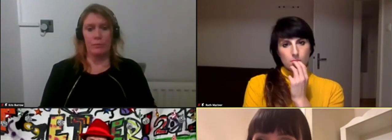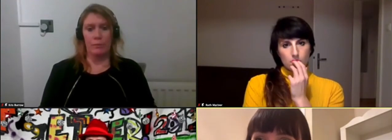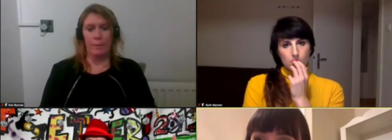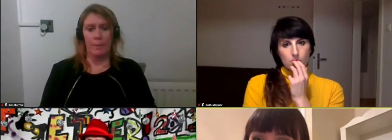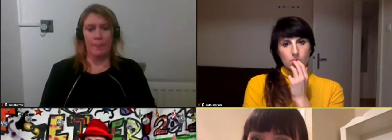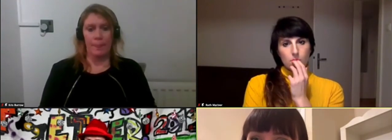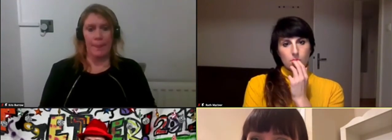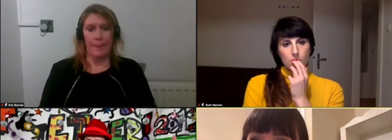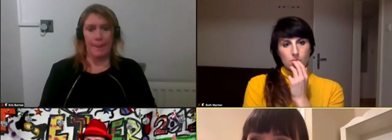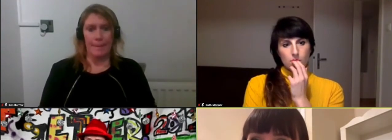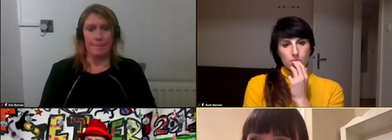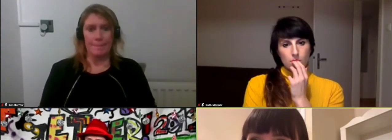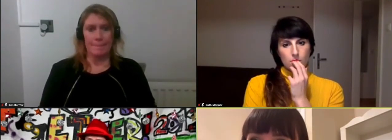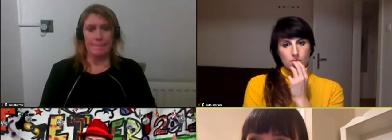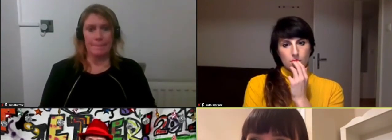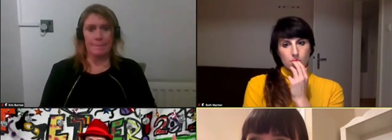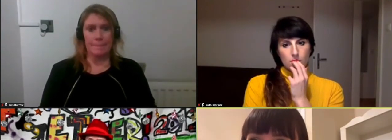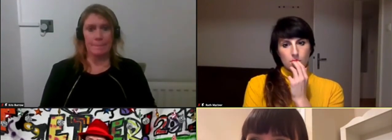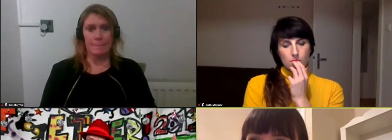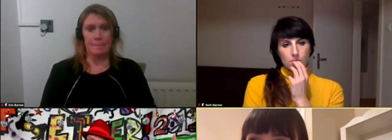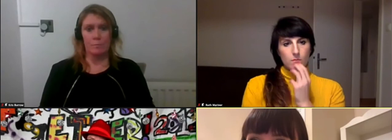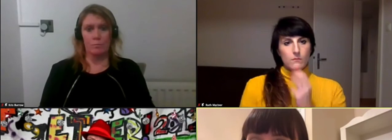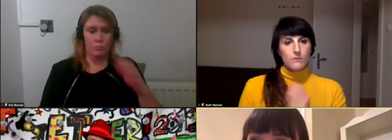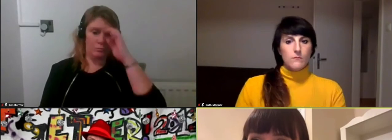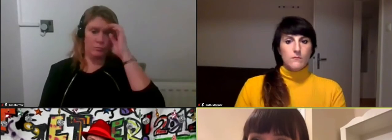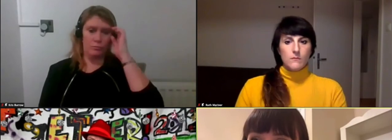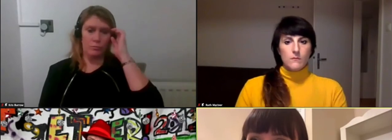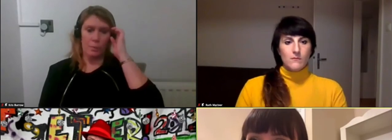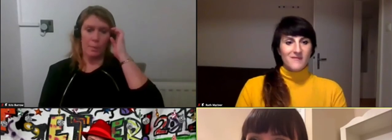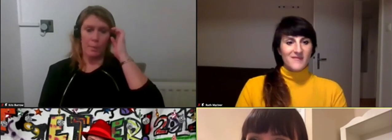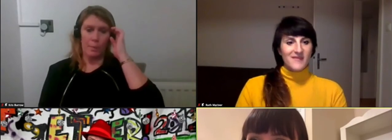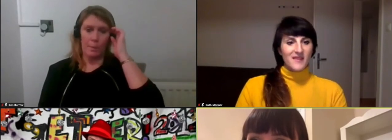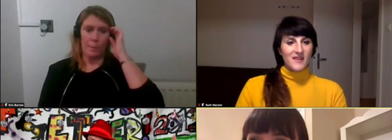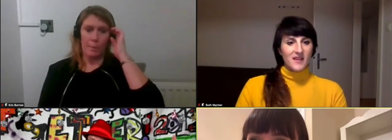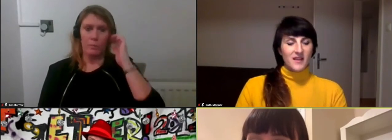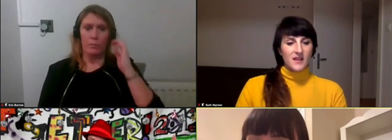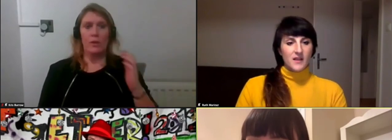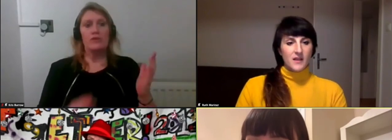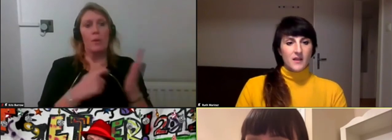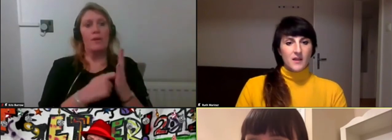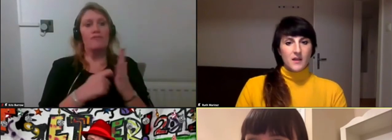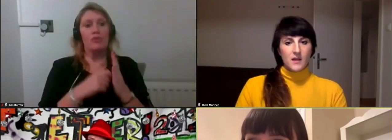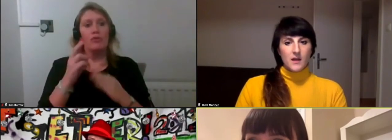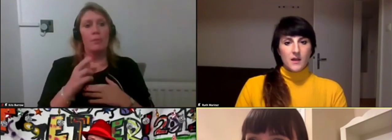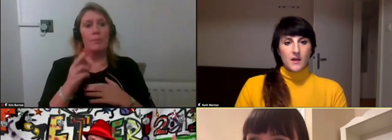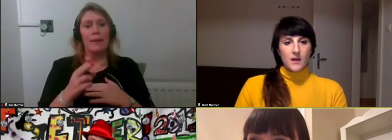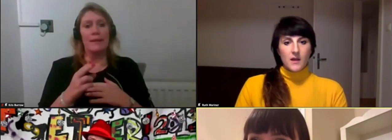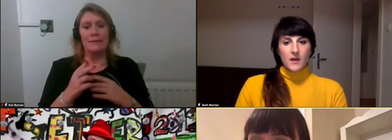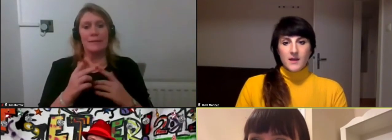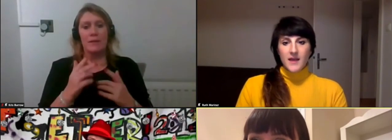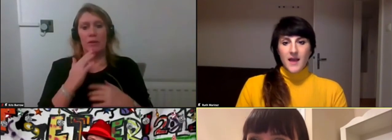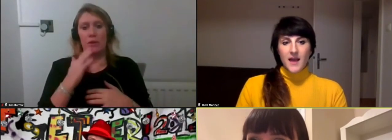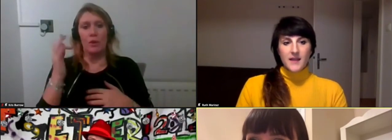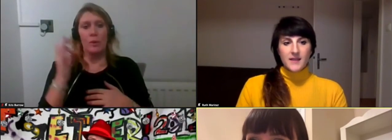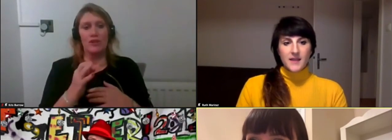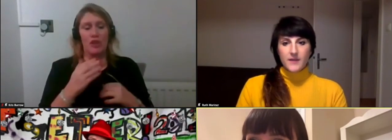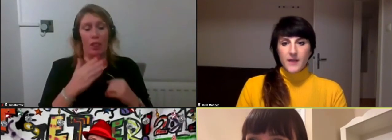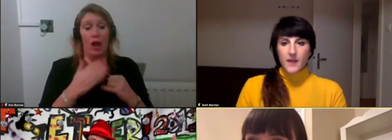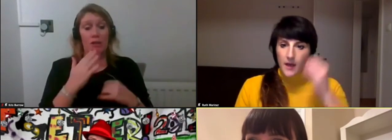you want to repeat your last question, Ruth Mariner, and I'll have a go at answering it while I give people more time.